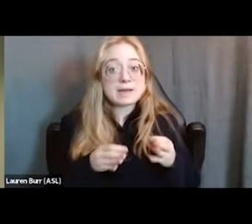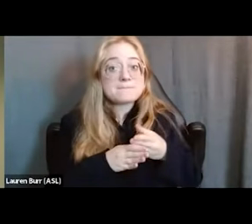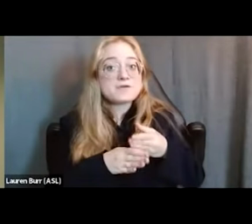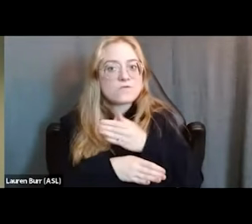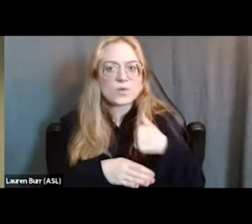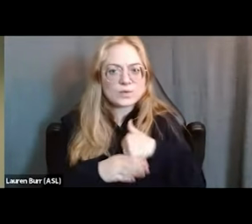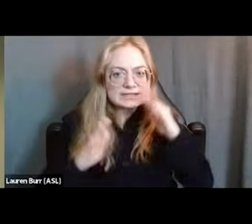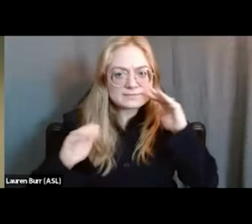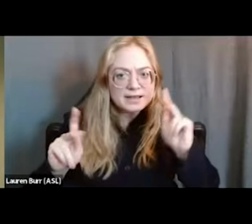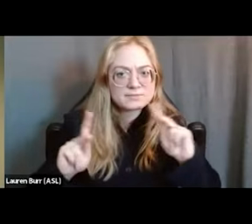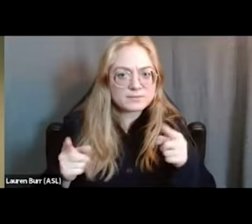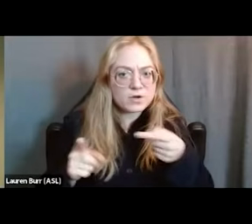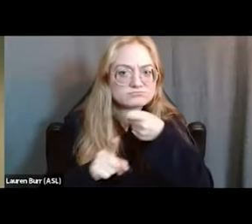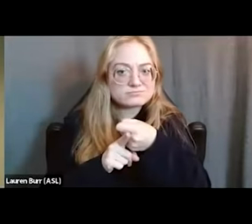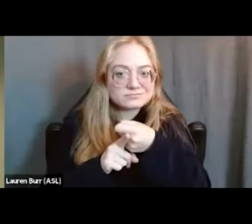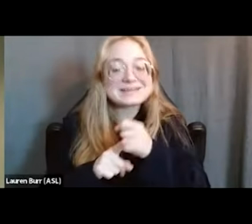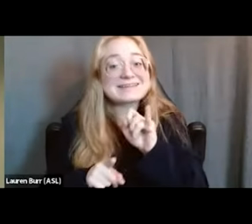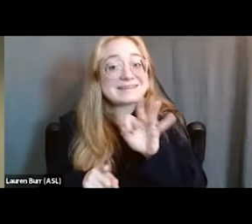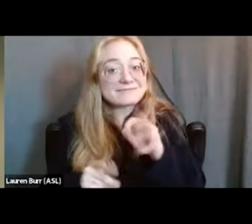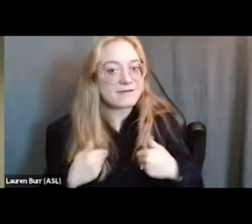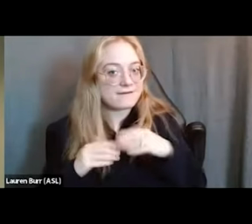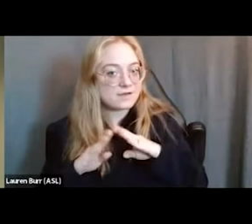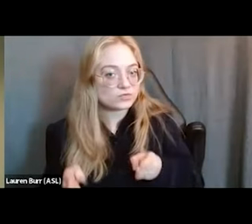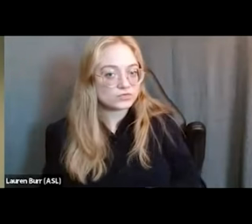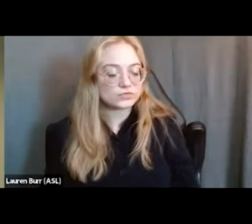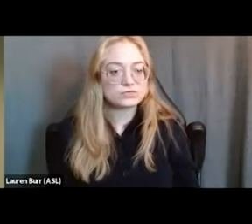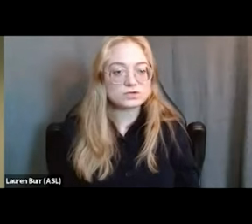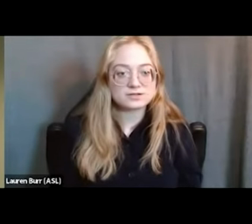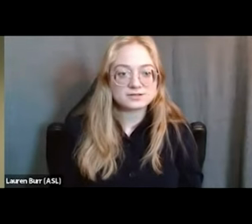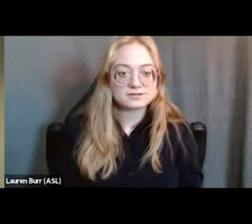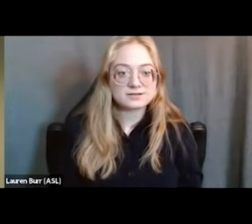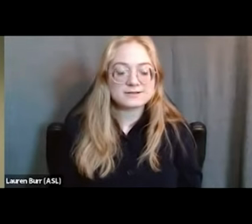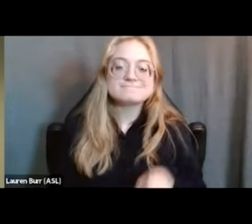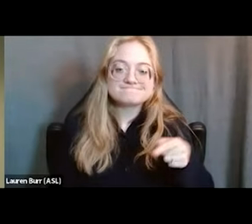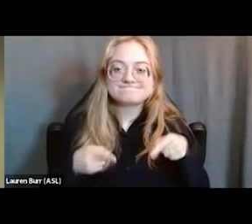These go along with the prevalence of mental health and substance use within this population.